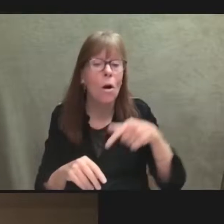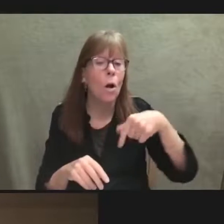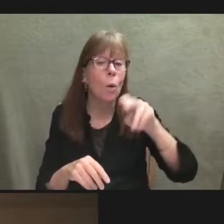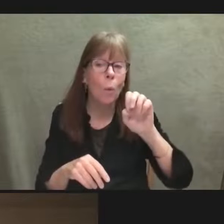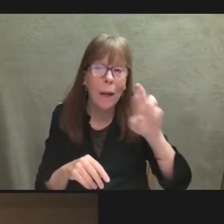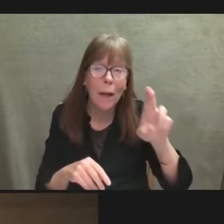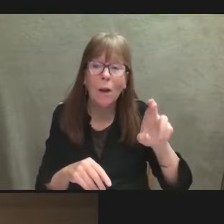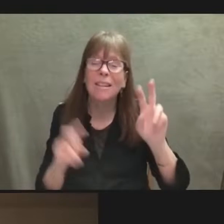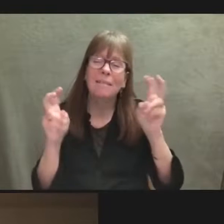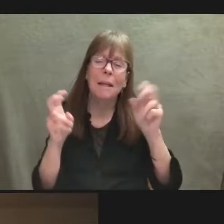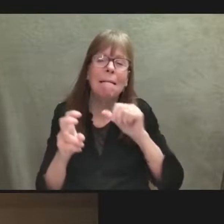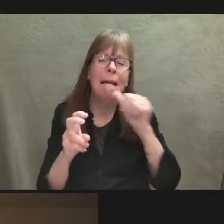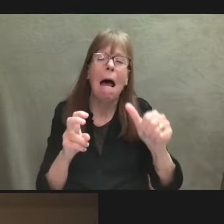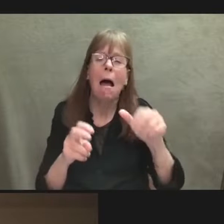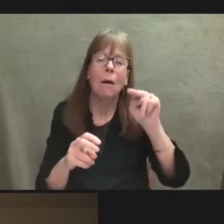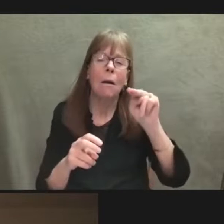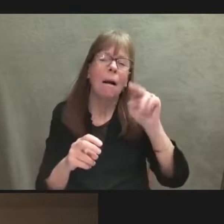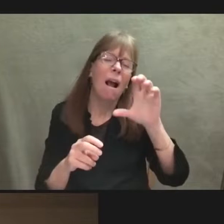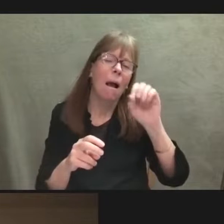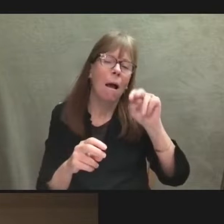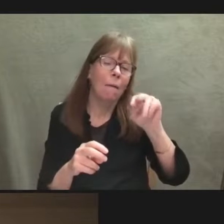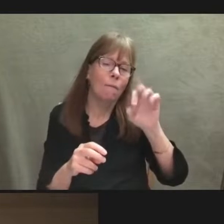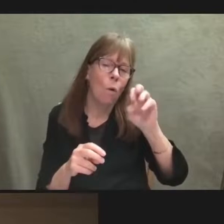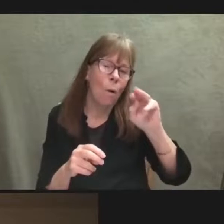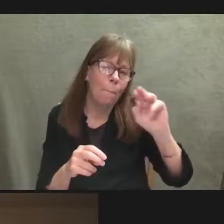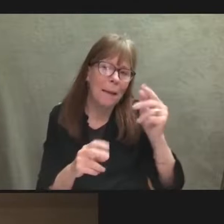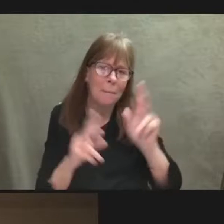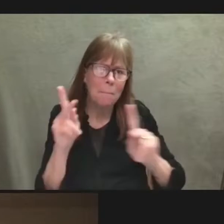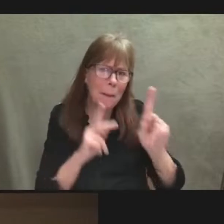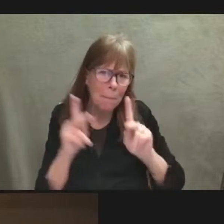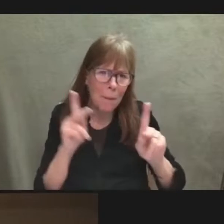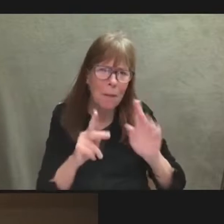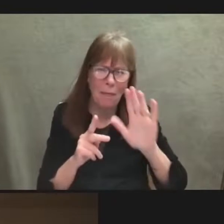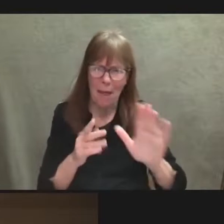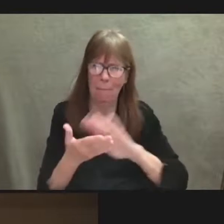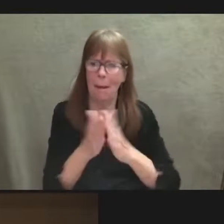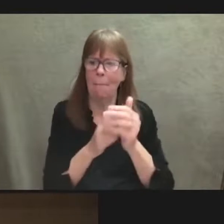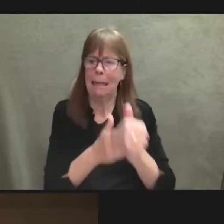really got me thinking, “What are we doing here? Are we advancing disability justice?”